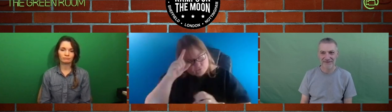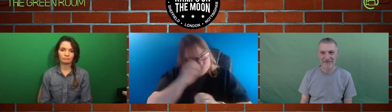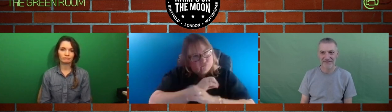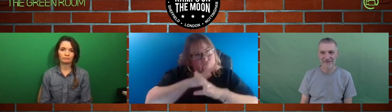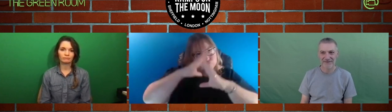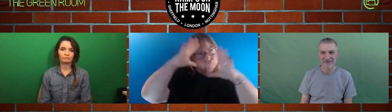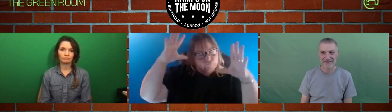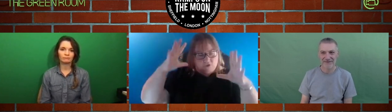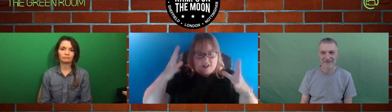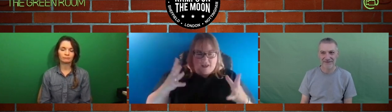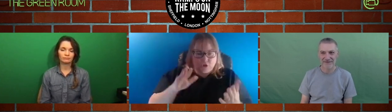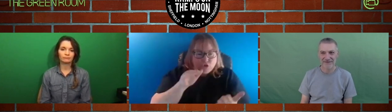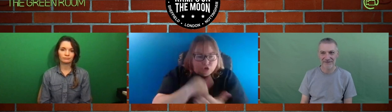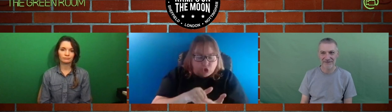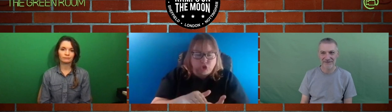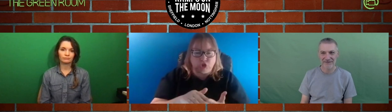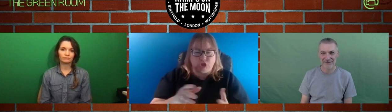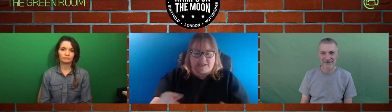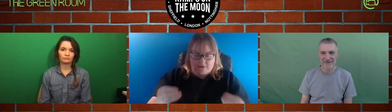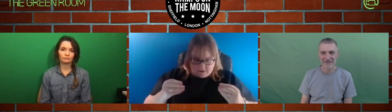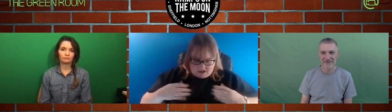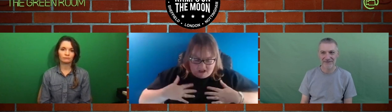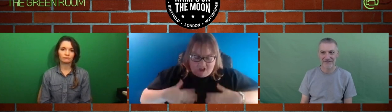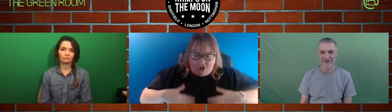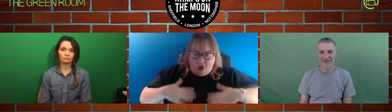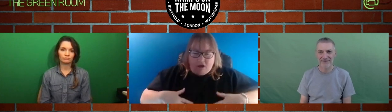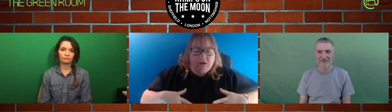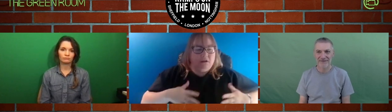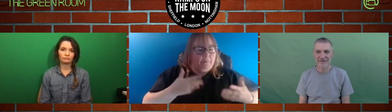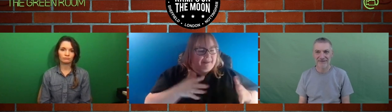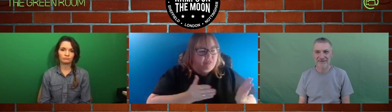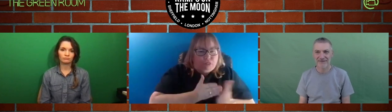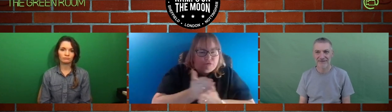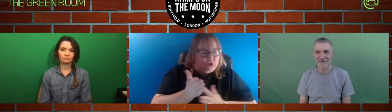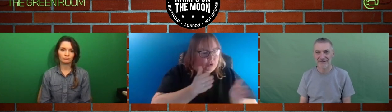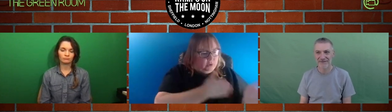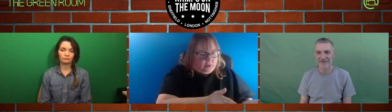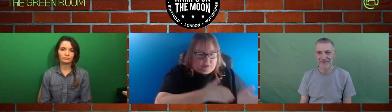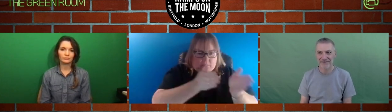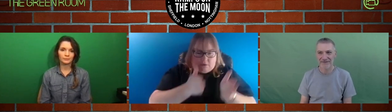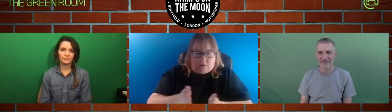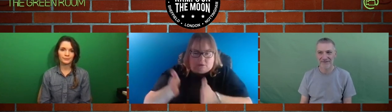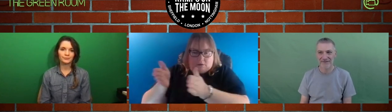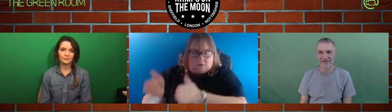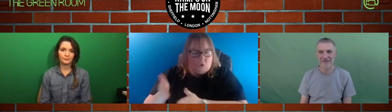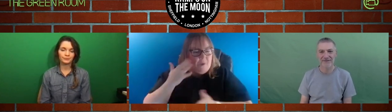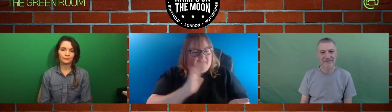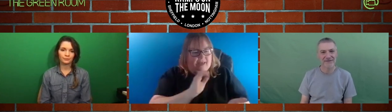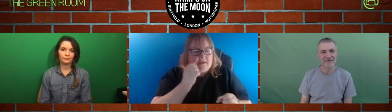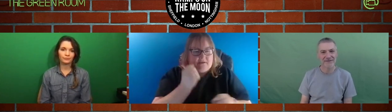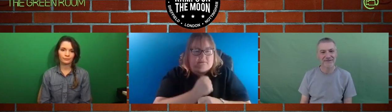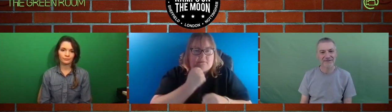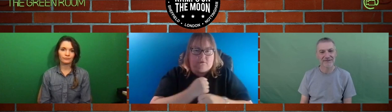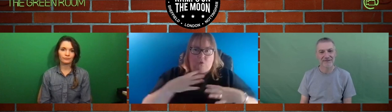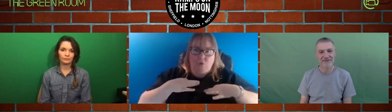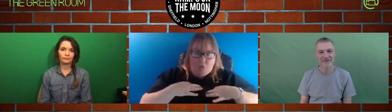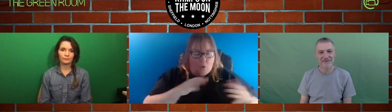and visual and tactile was a really good way in I thought.